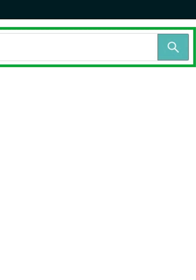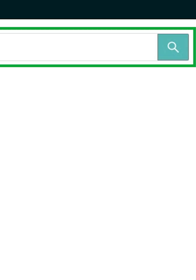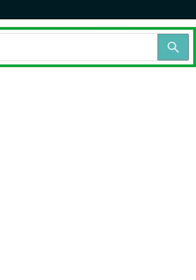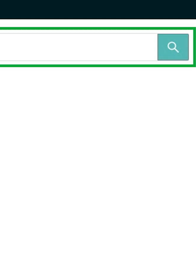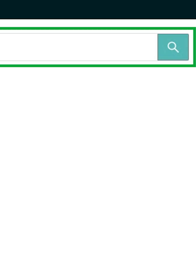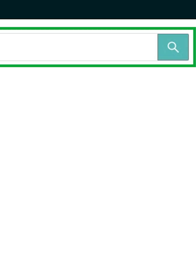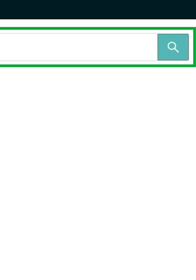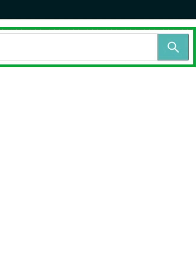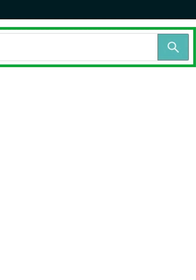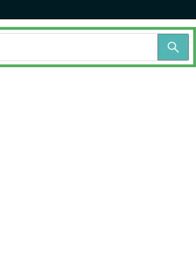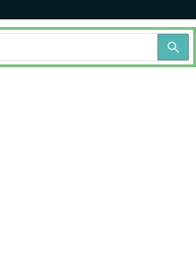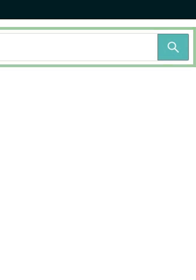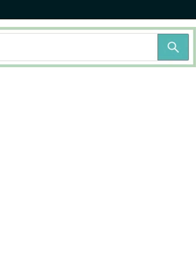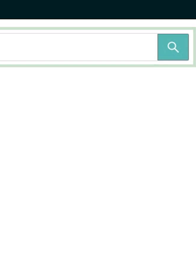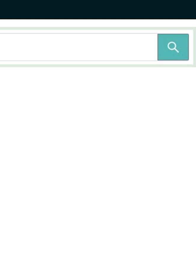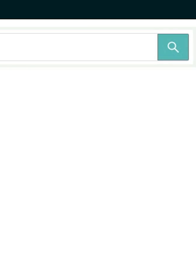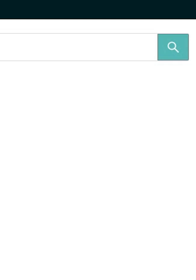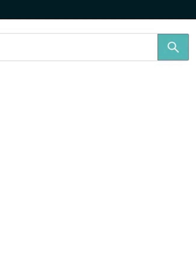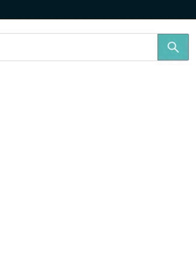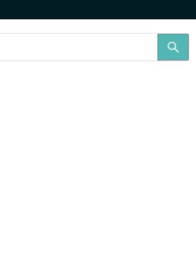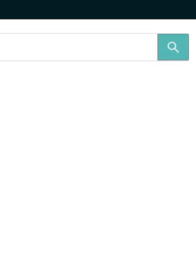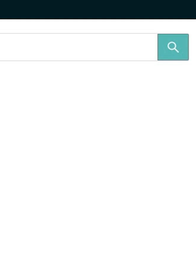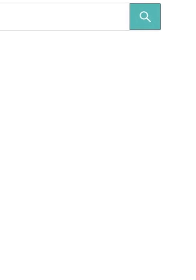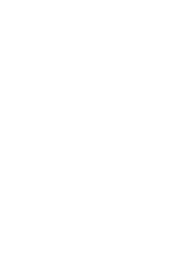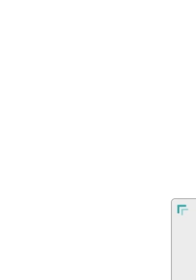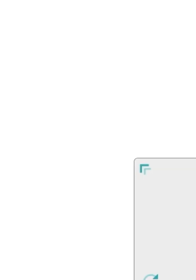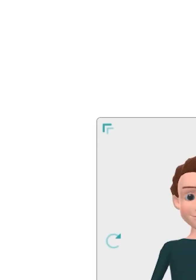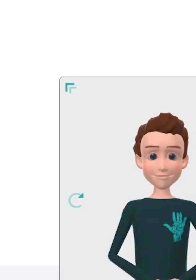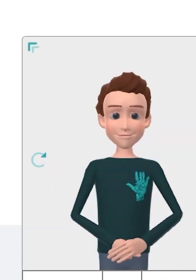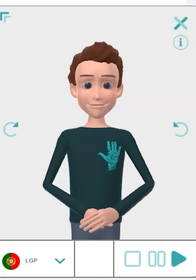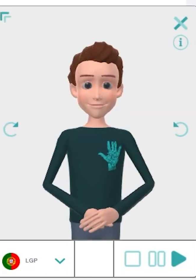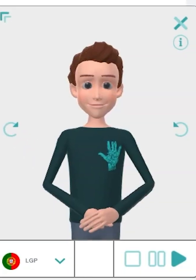to search for any term we would like to get a definition of. In the bottom right